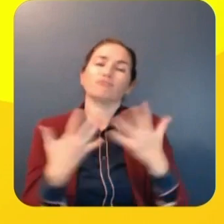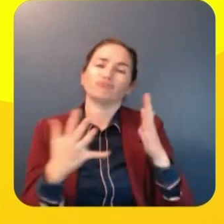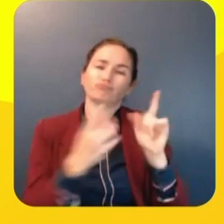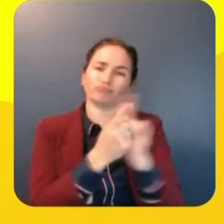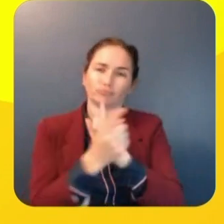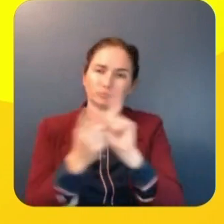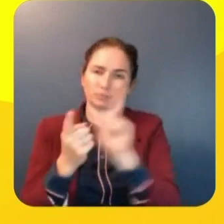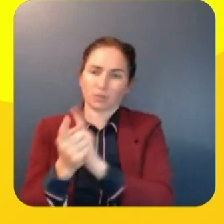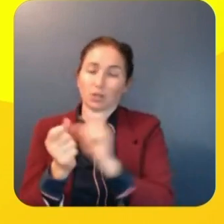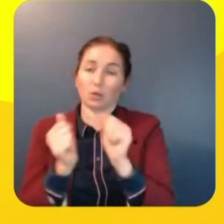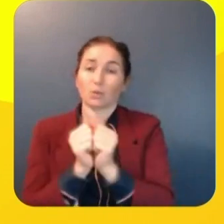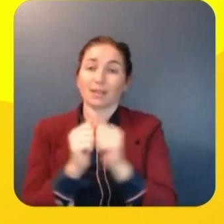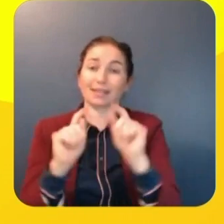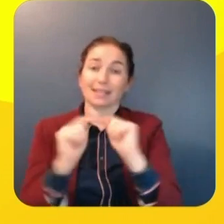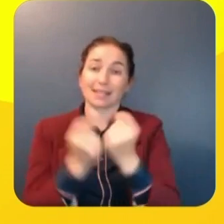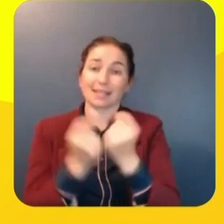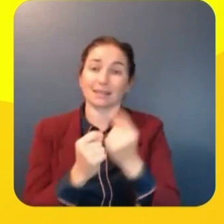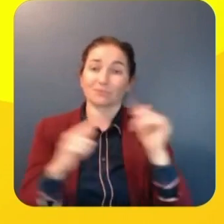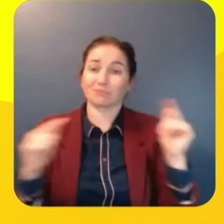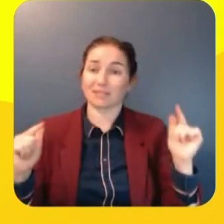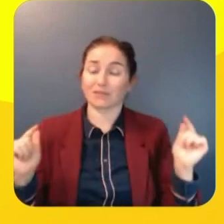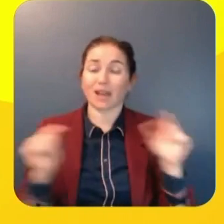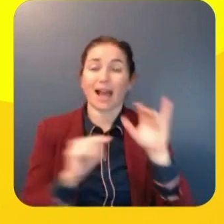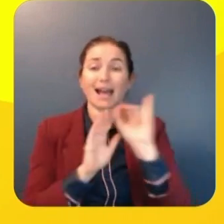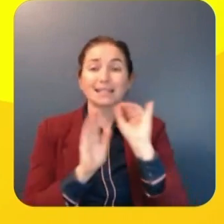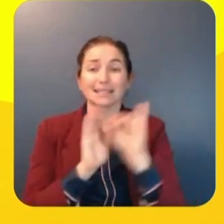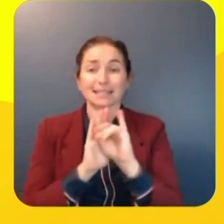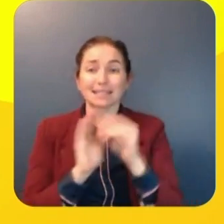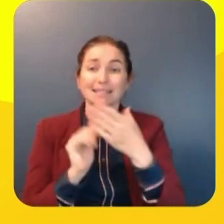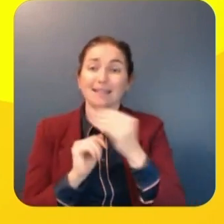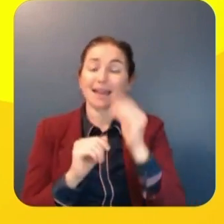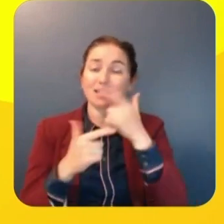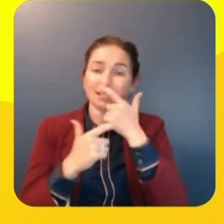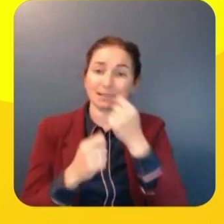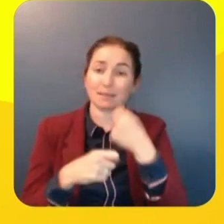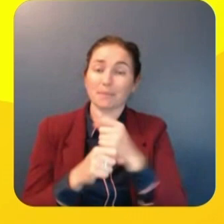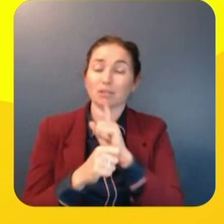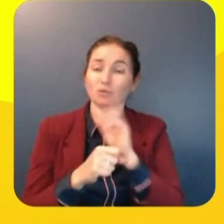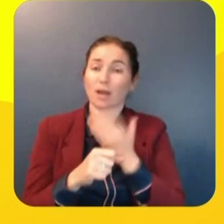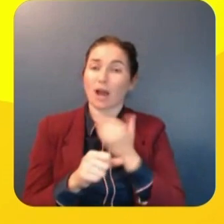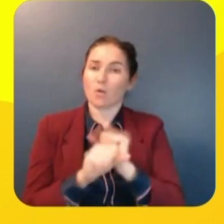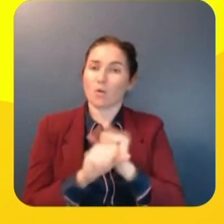and interests to ensure that our work is the greatest common denominator of industry standards